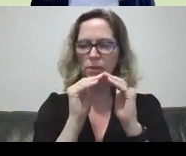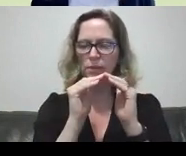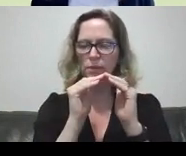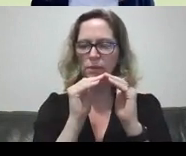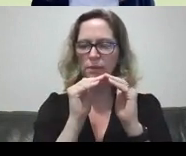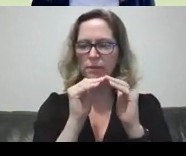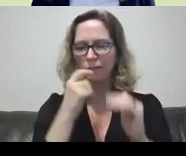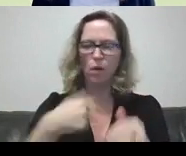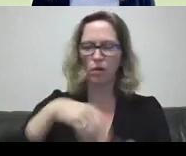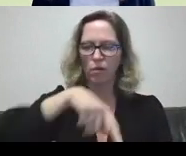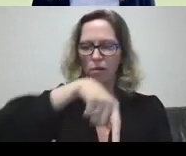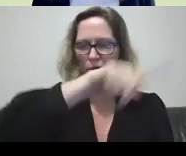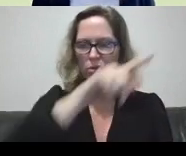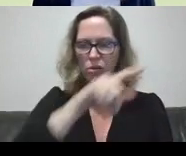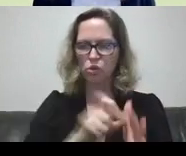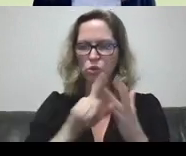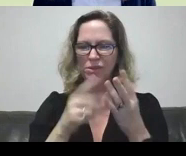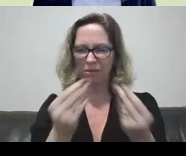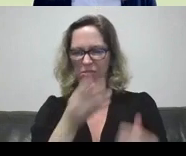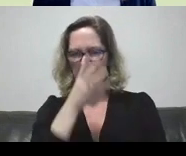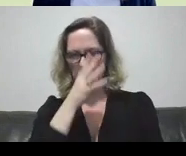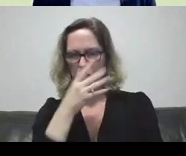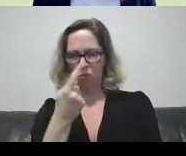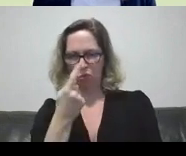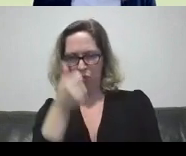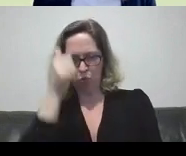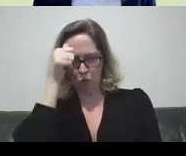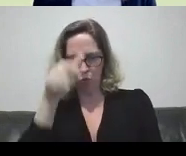something that with somebody that they don't know that that's really